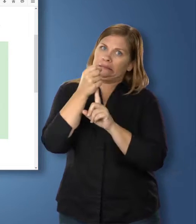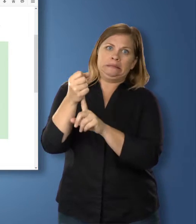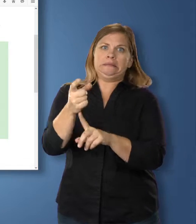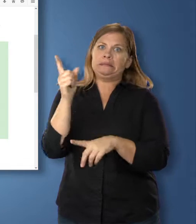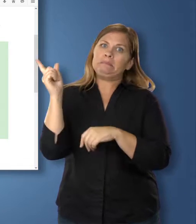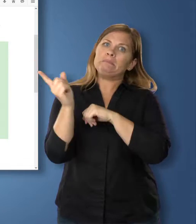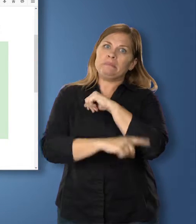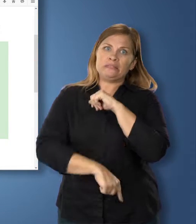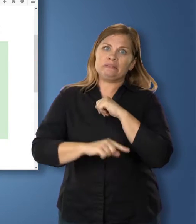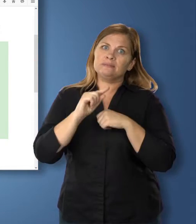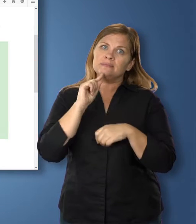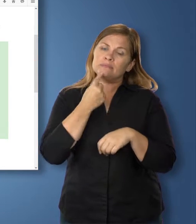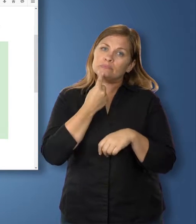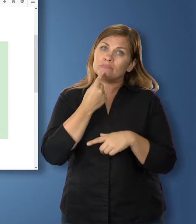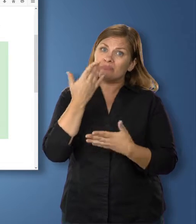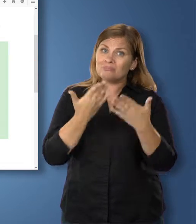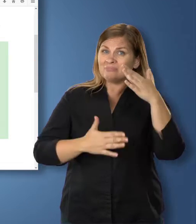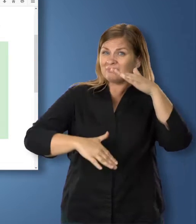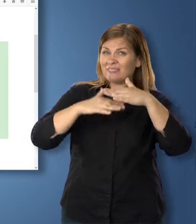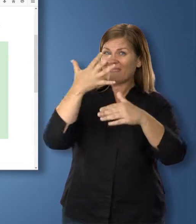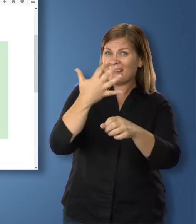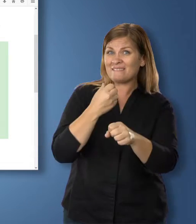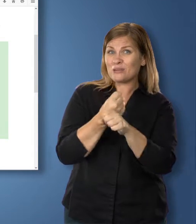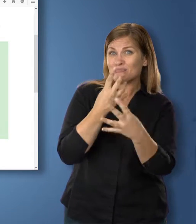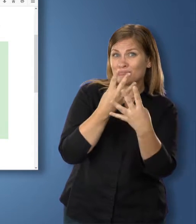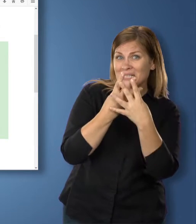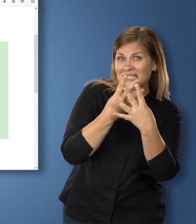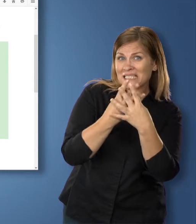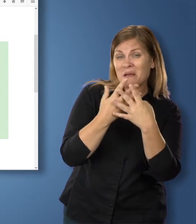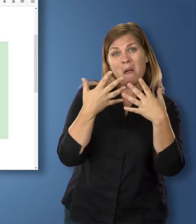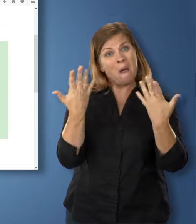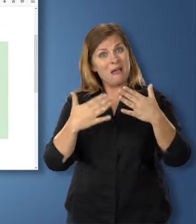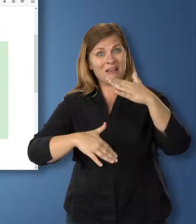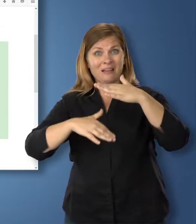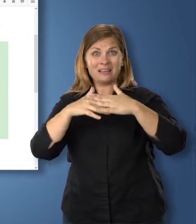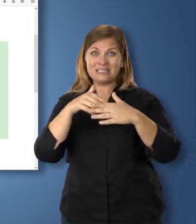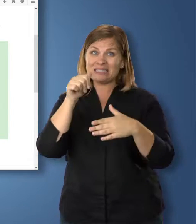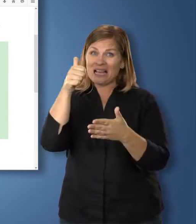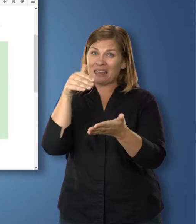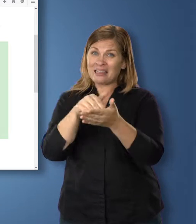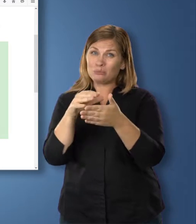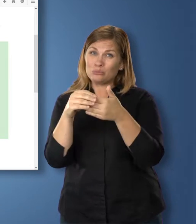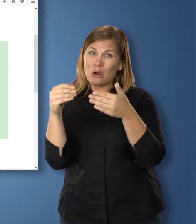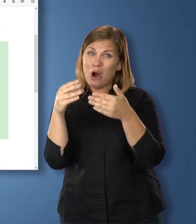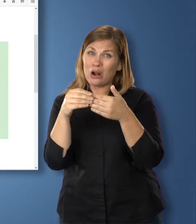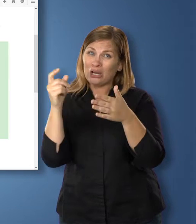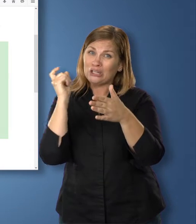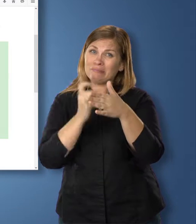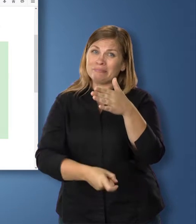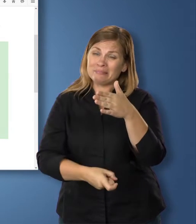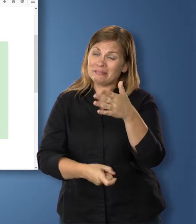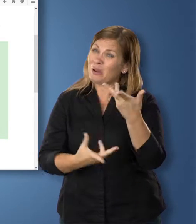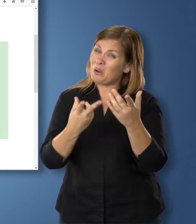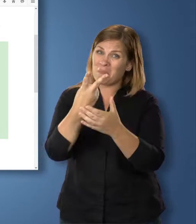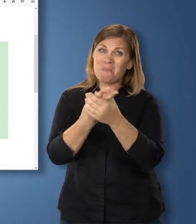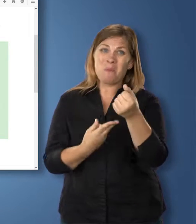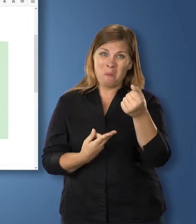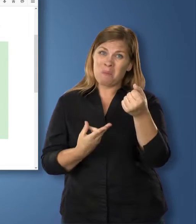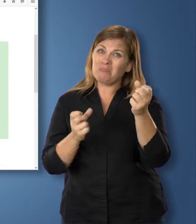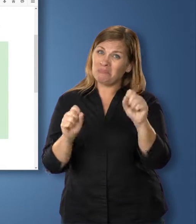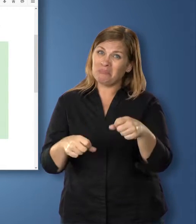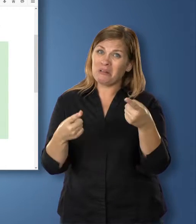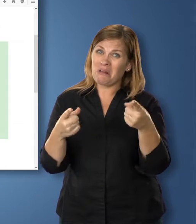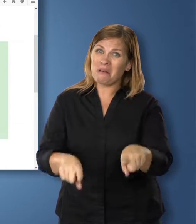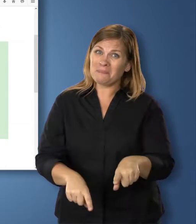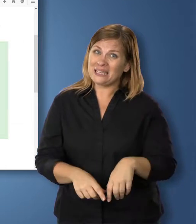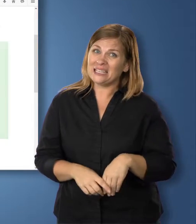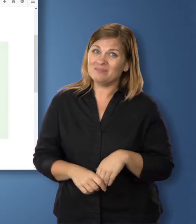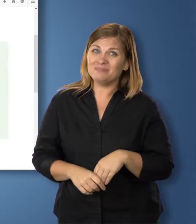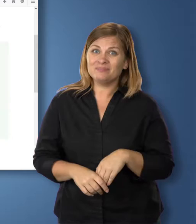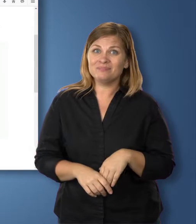or a fine of not more than $10,000, or both.